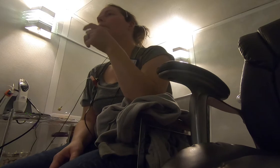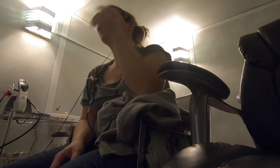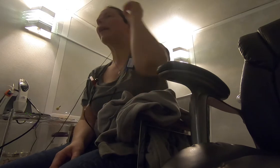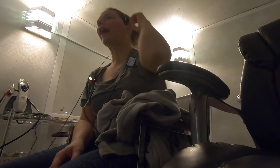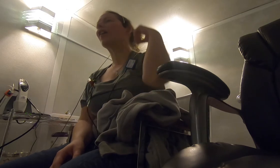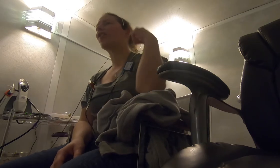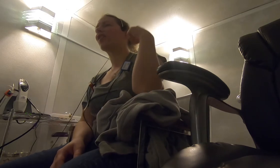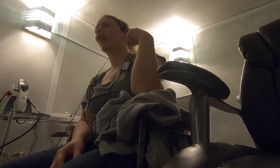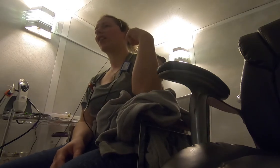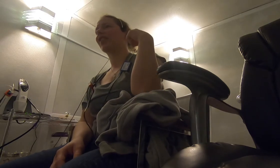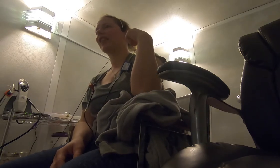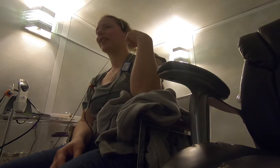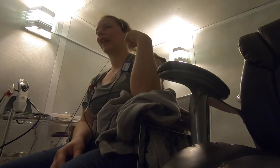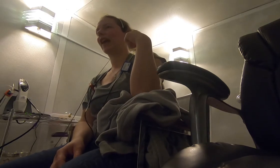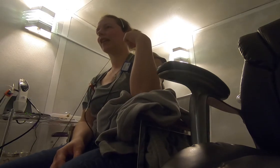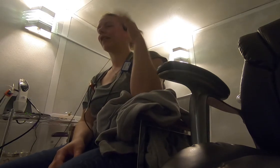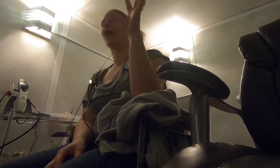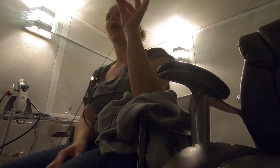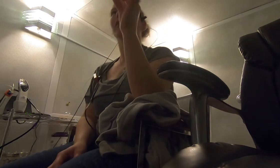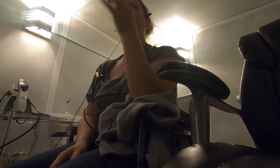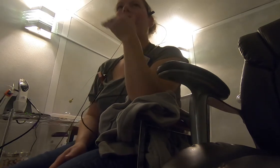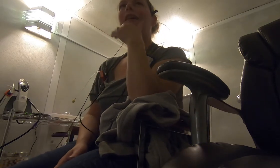but I can hear it on this side